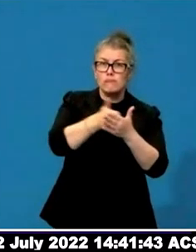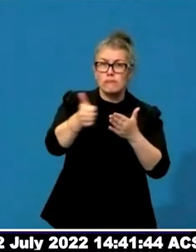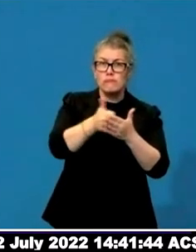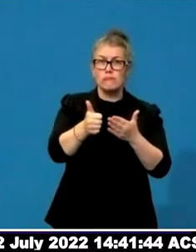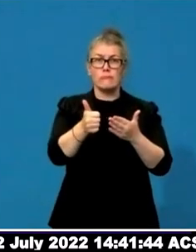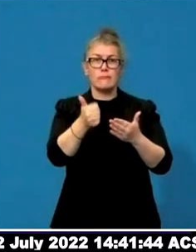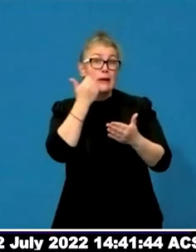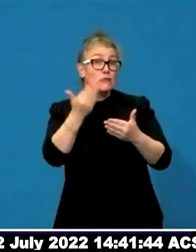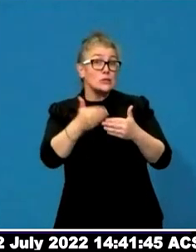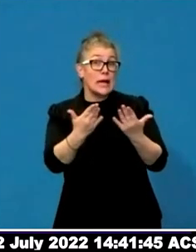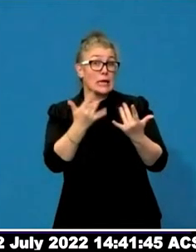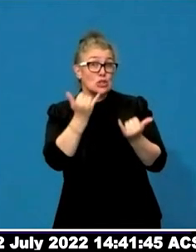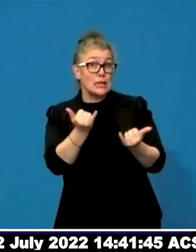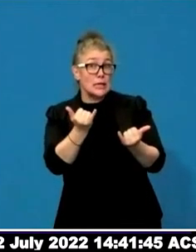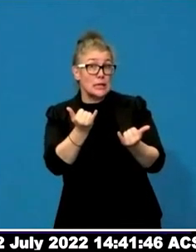Yeah, we don't meet or anything like that.